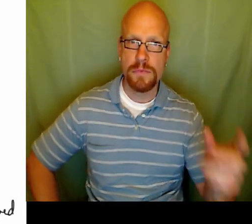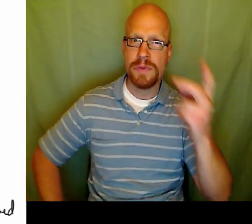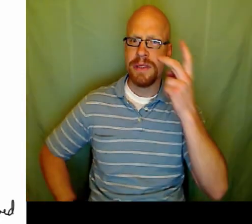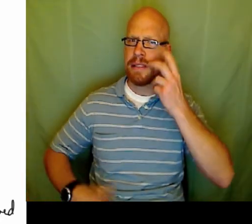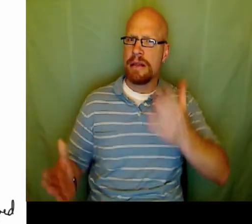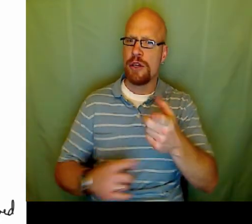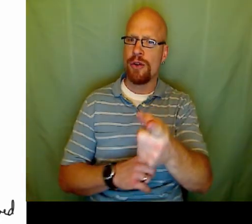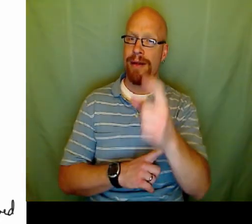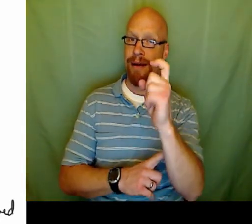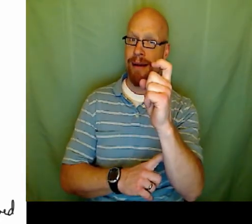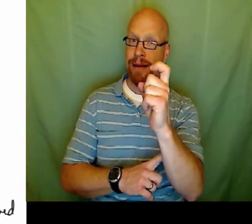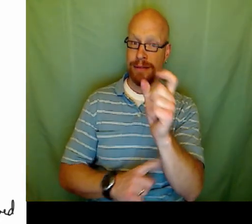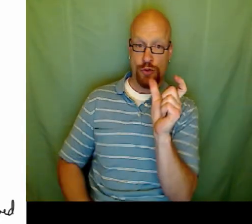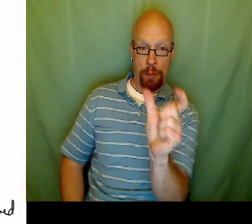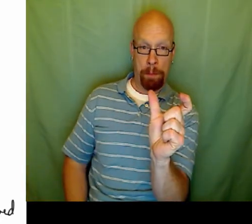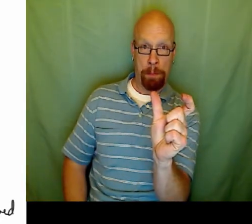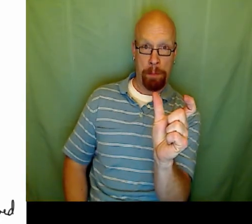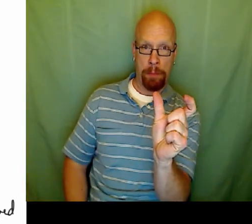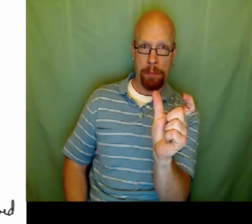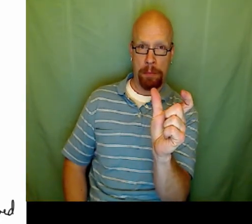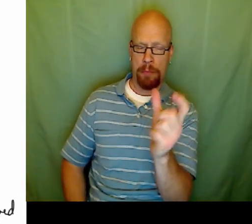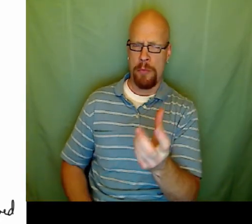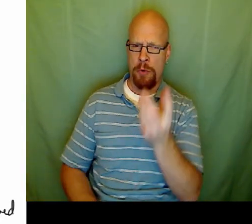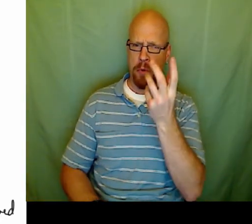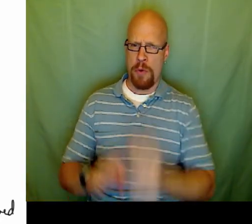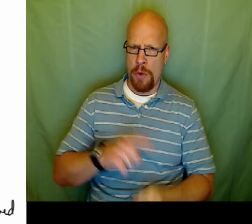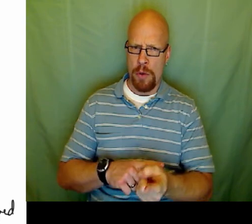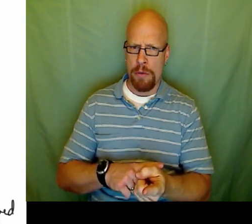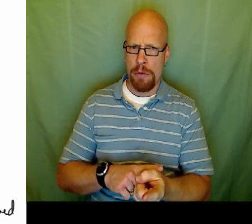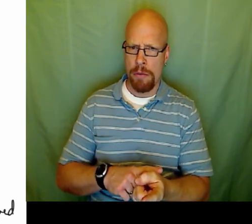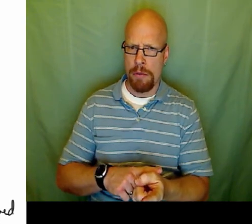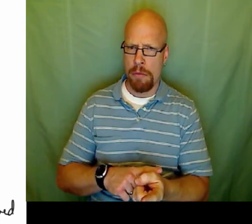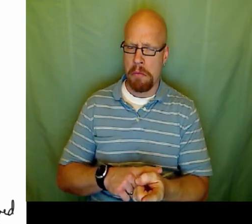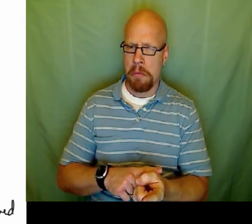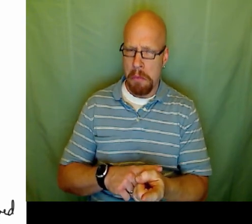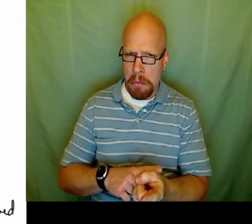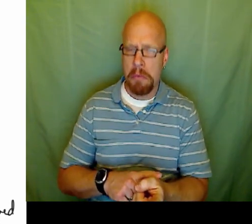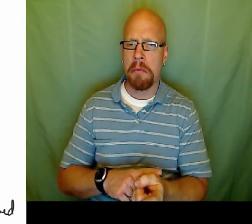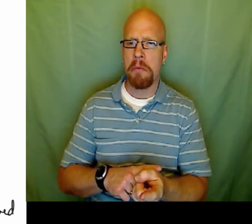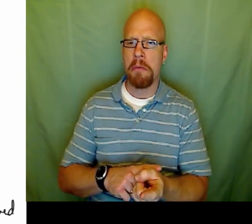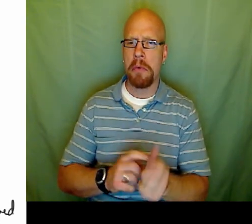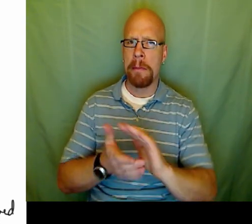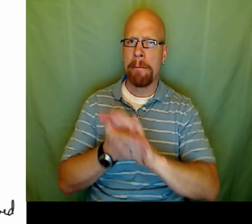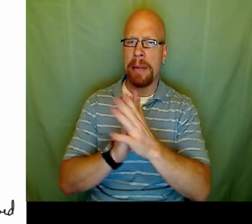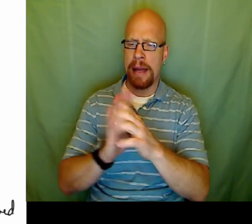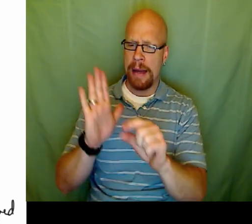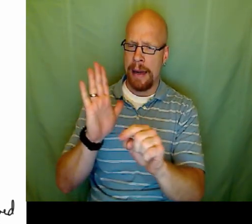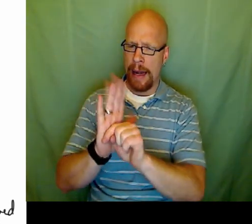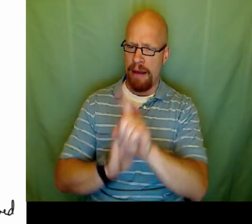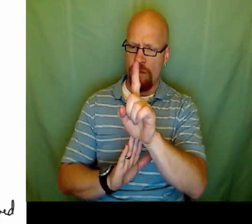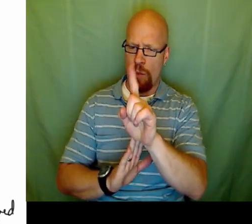Okay. Now, the x term has dropped out of our solution.